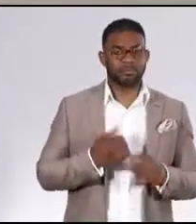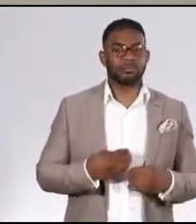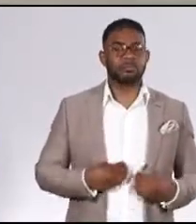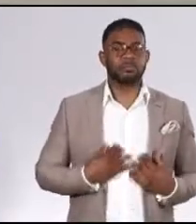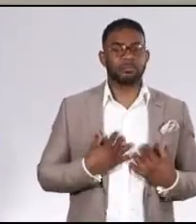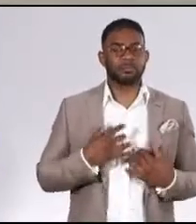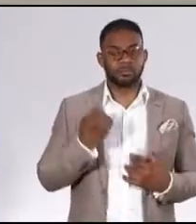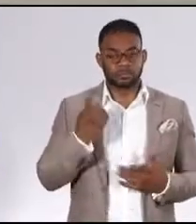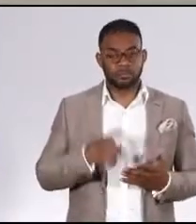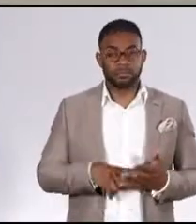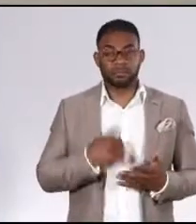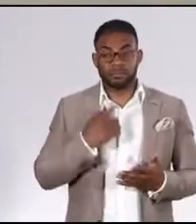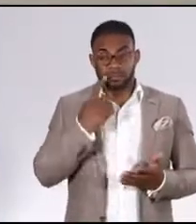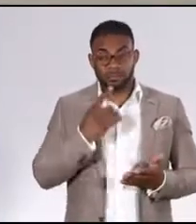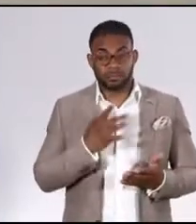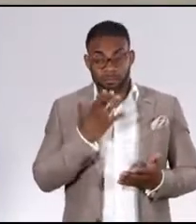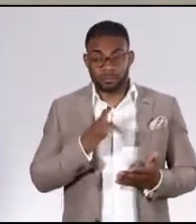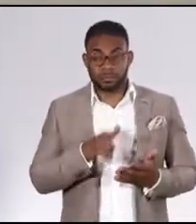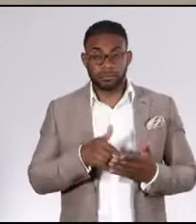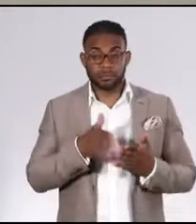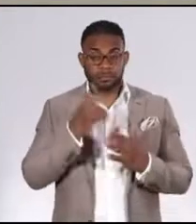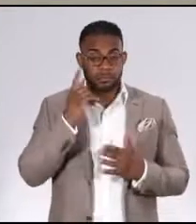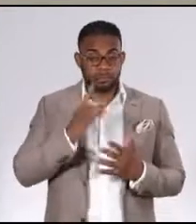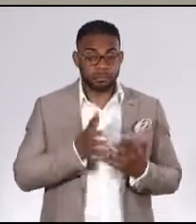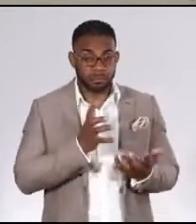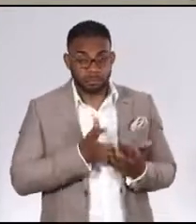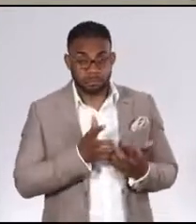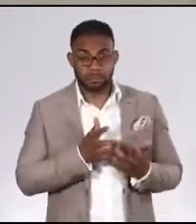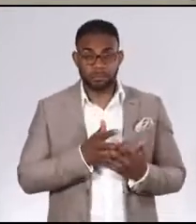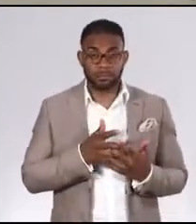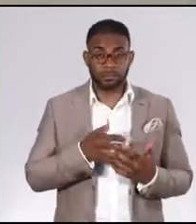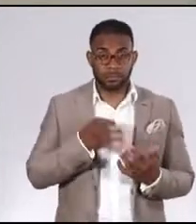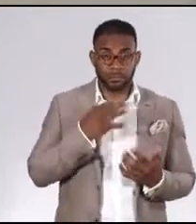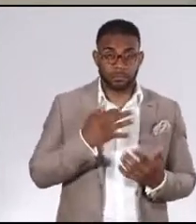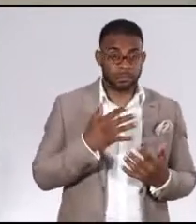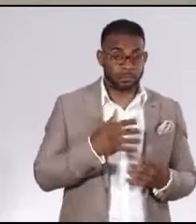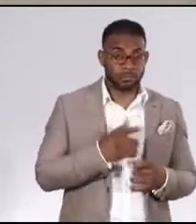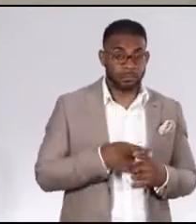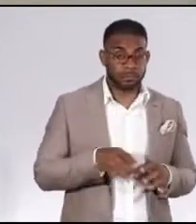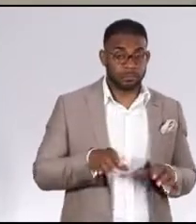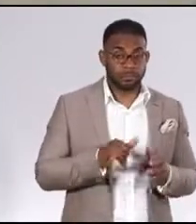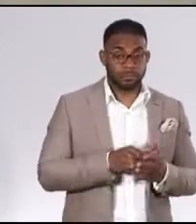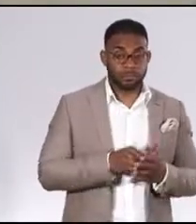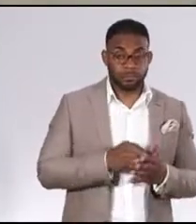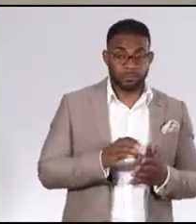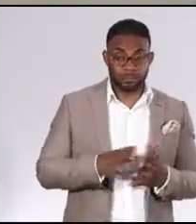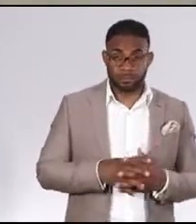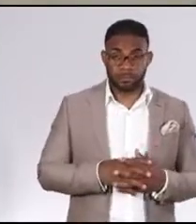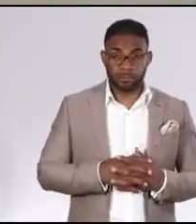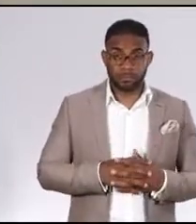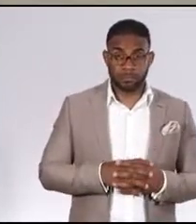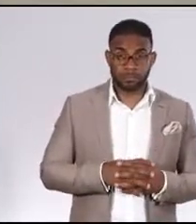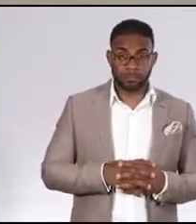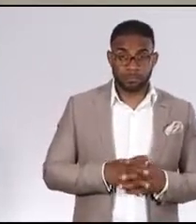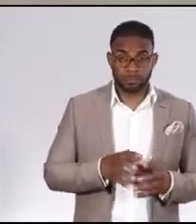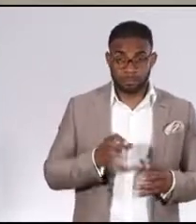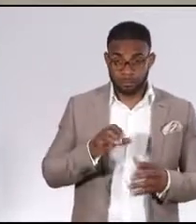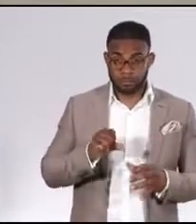I was reluctant to ask for accommodations and eventually I couldn't do the job anymore. I took early retirement at 62.